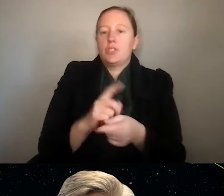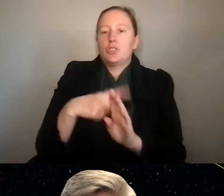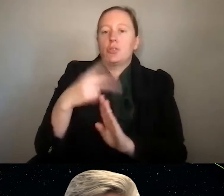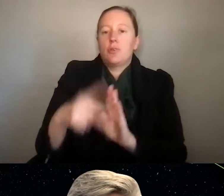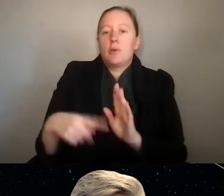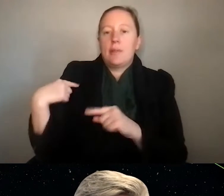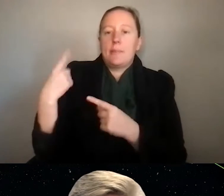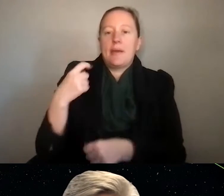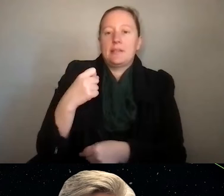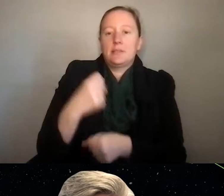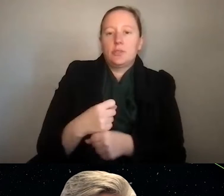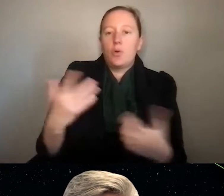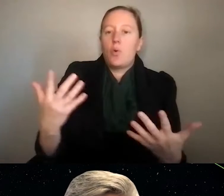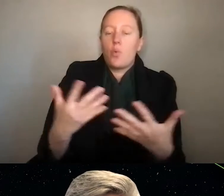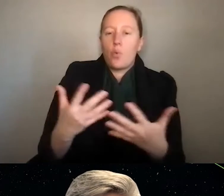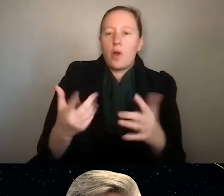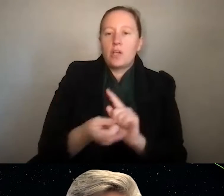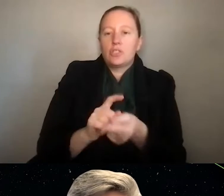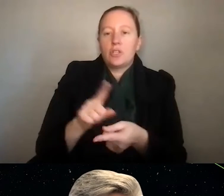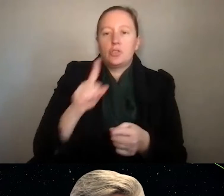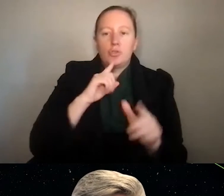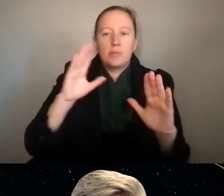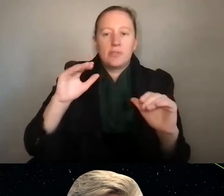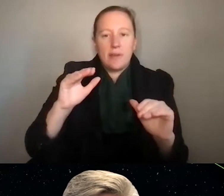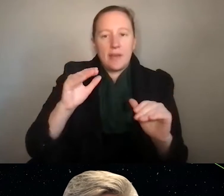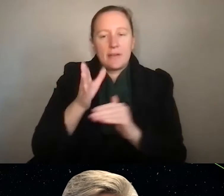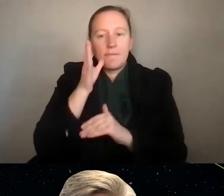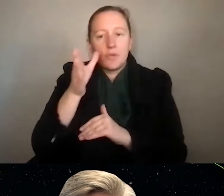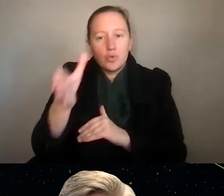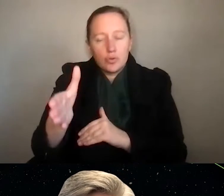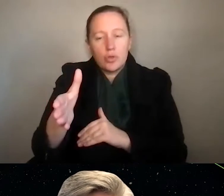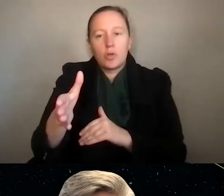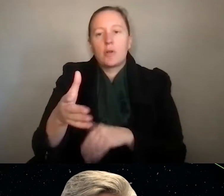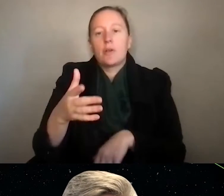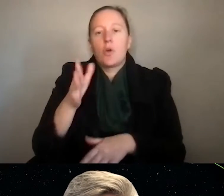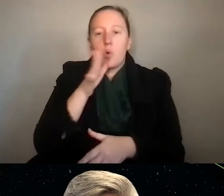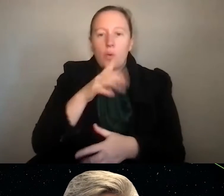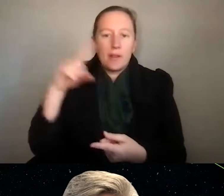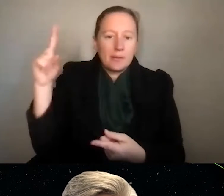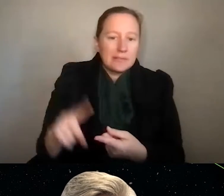What changes do you anticipate going forward if the NSF budget increases or decreases?